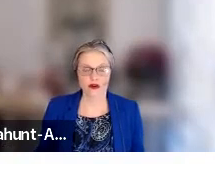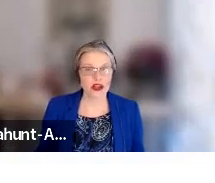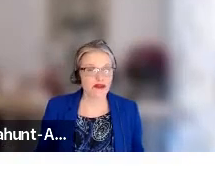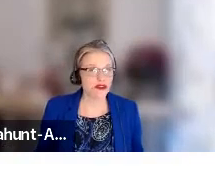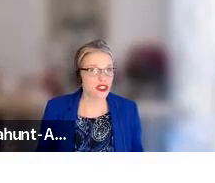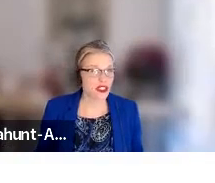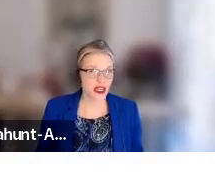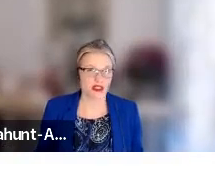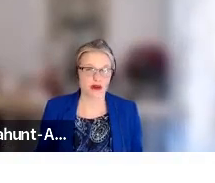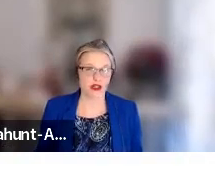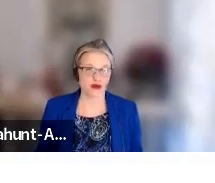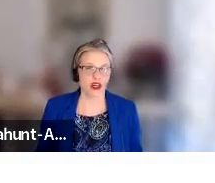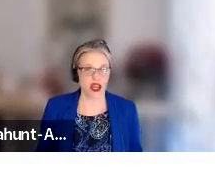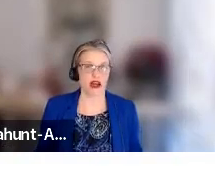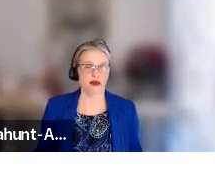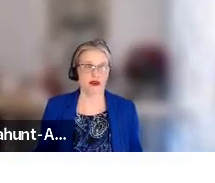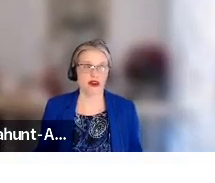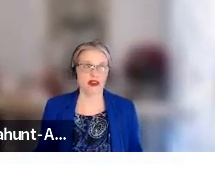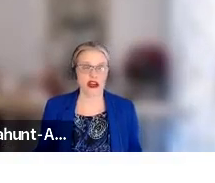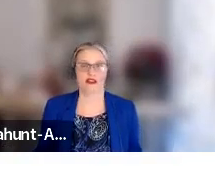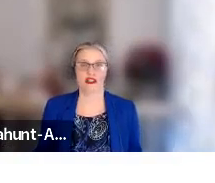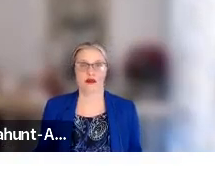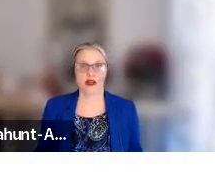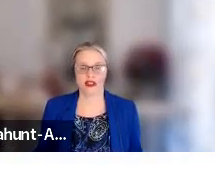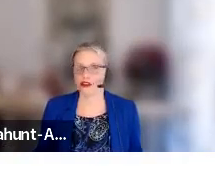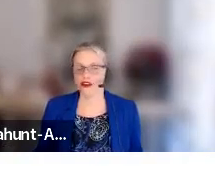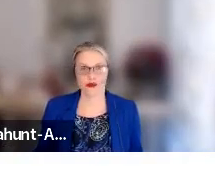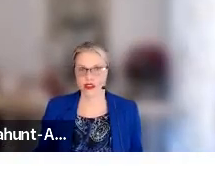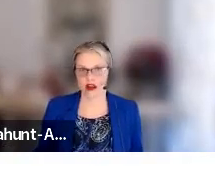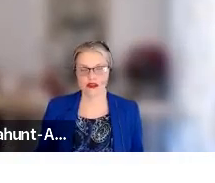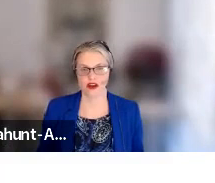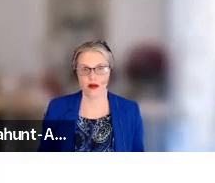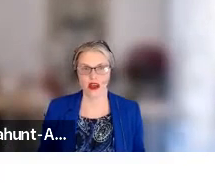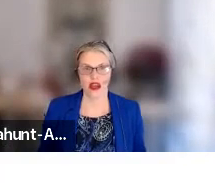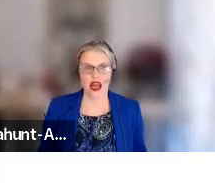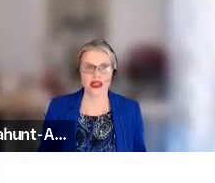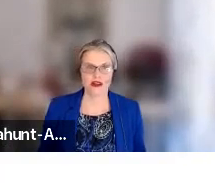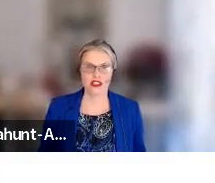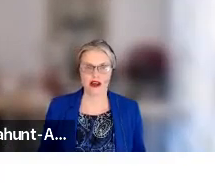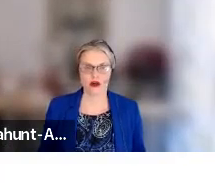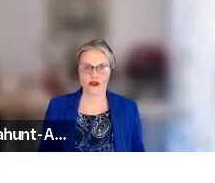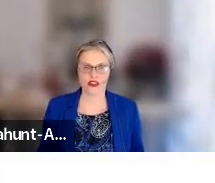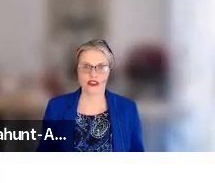He only got 15 days of outpatient rehab in Galveston because that's all that was covered for him. And now he's back home.